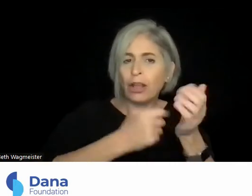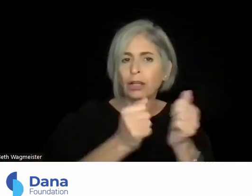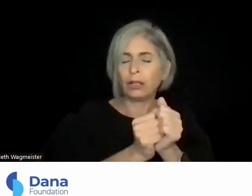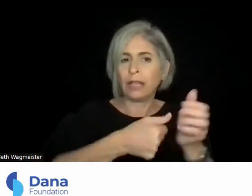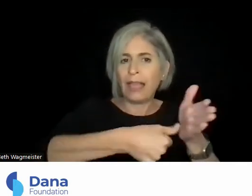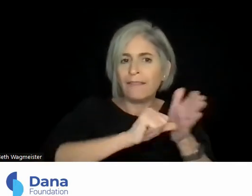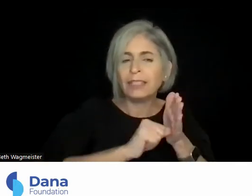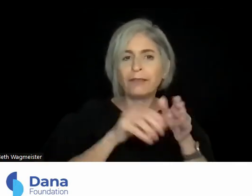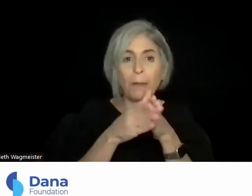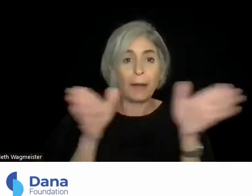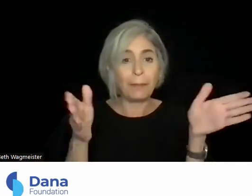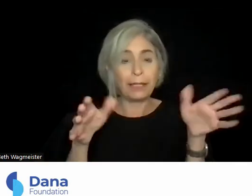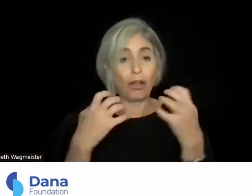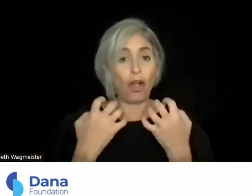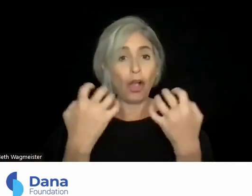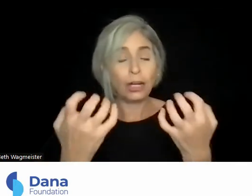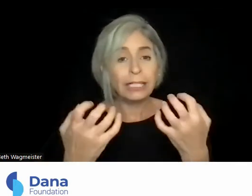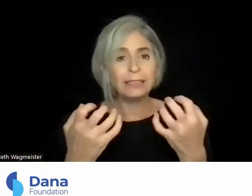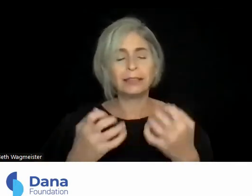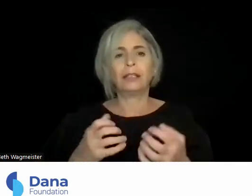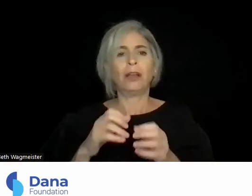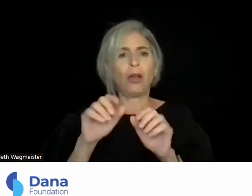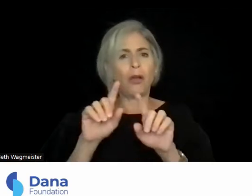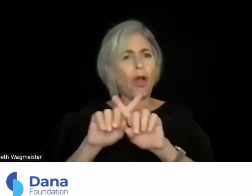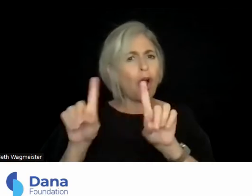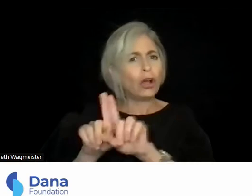that responsible neuroscience research requires continual dialogue among